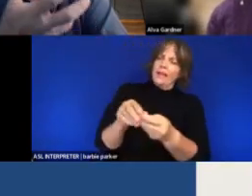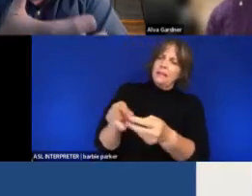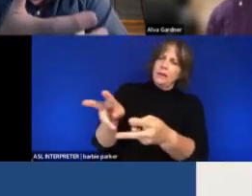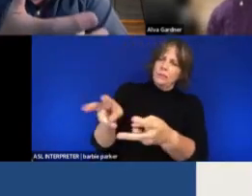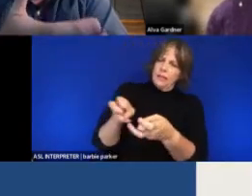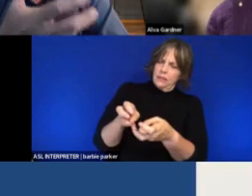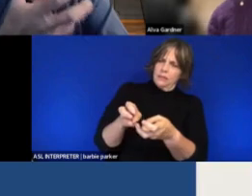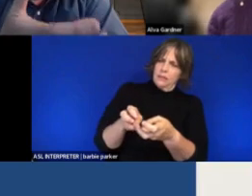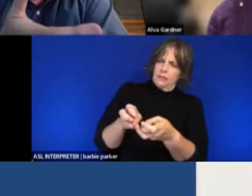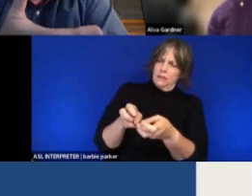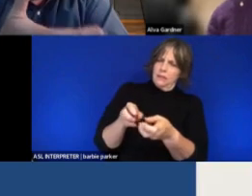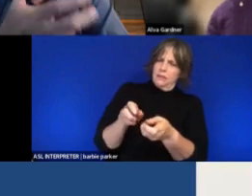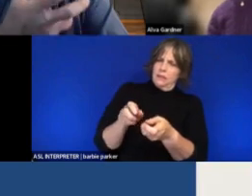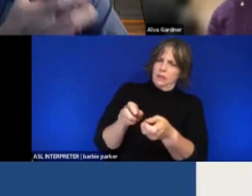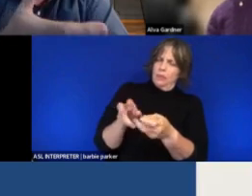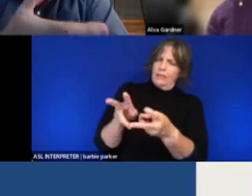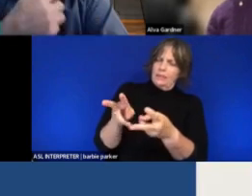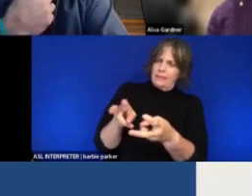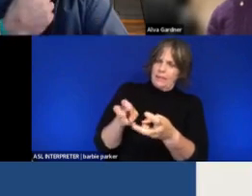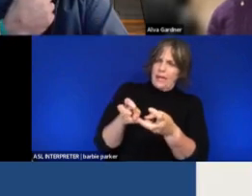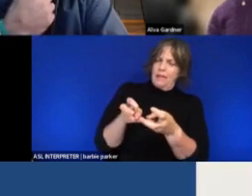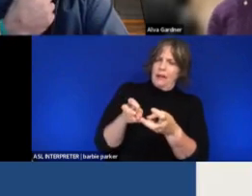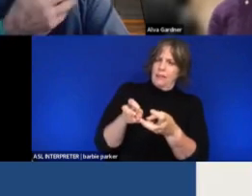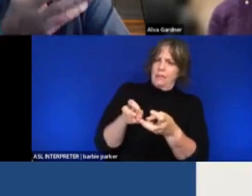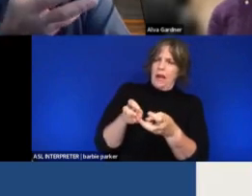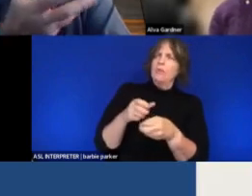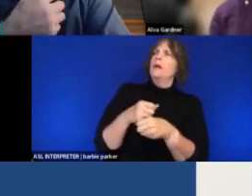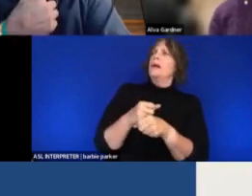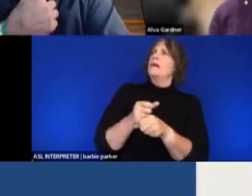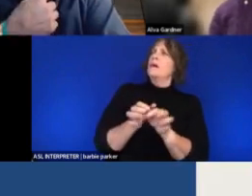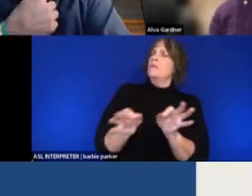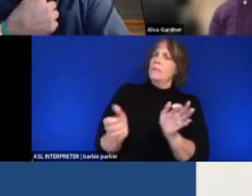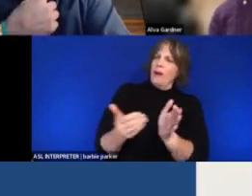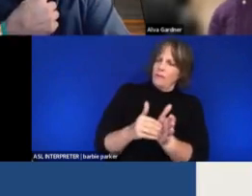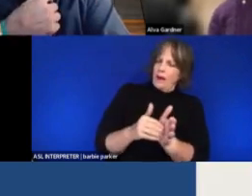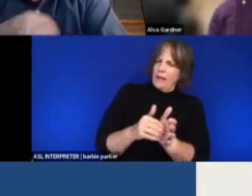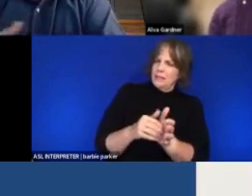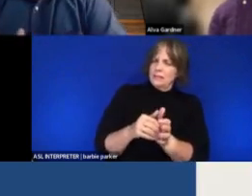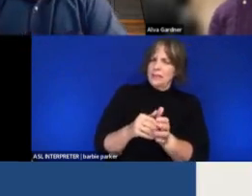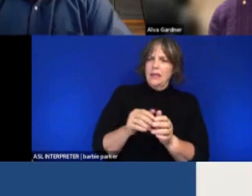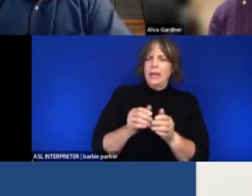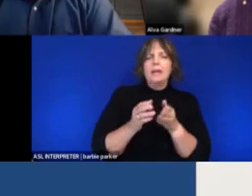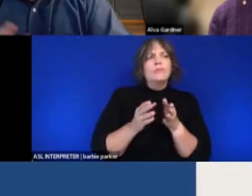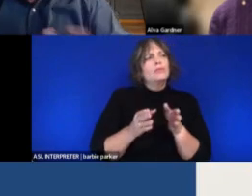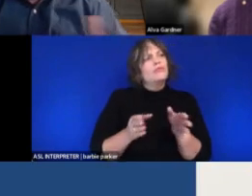and generalities lead us down a path that's full of mistakes, and we can avoid that, but that